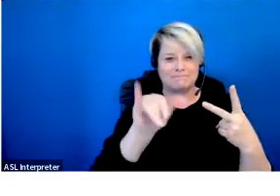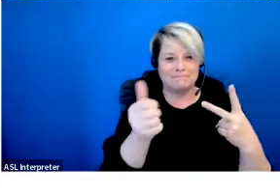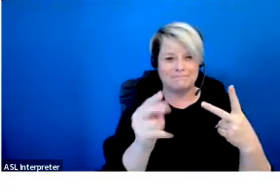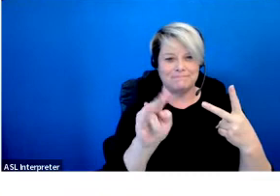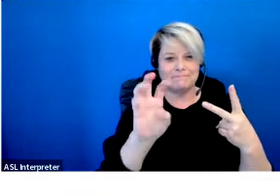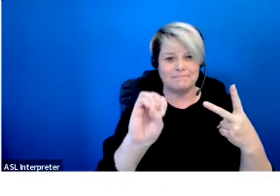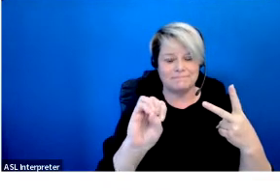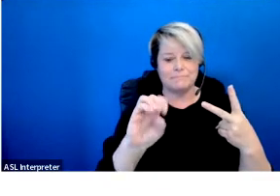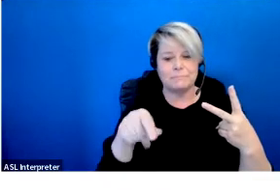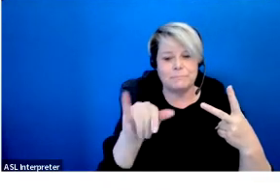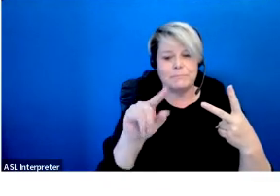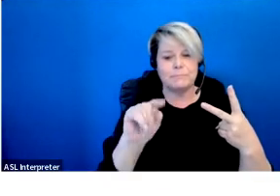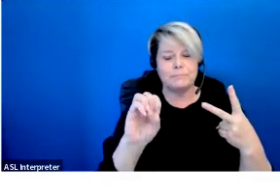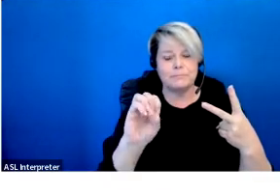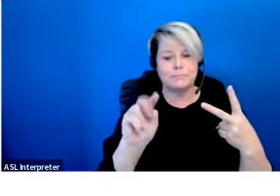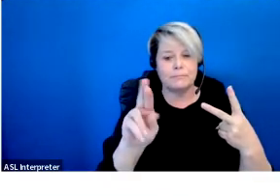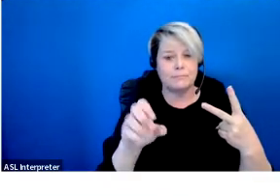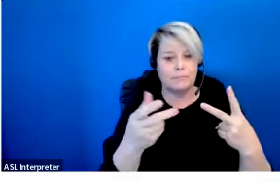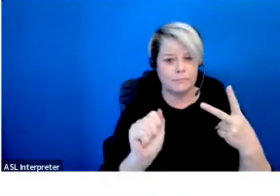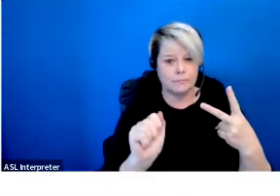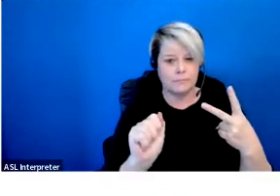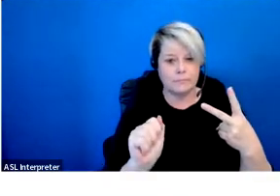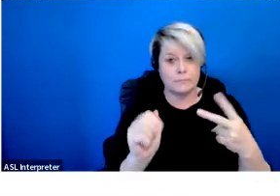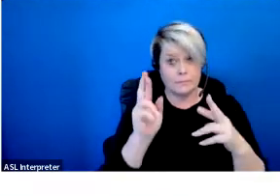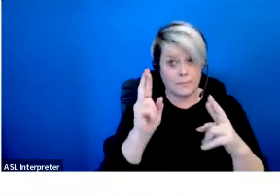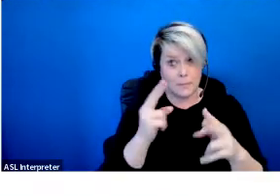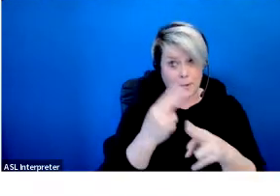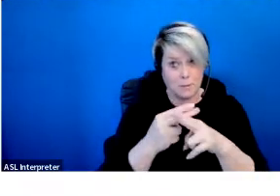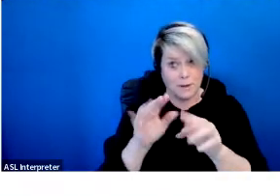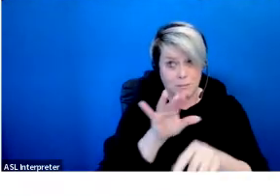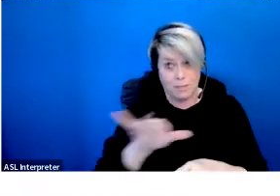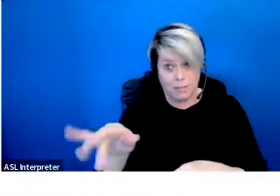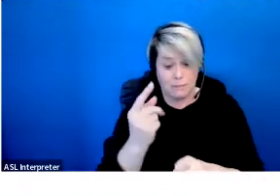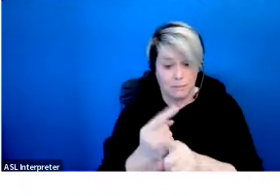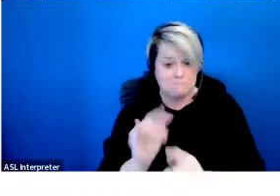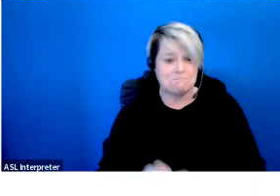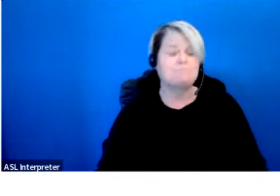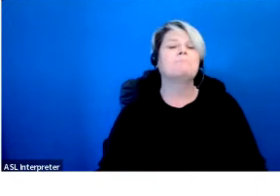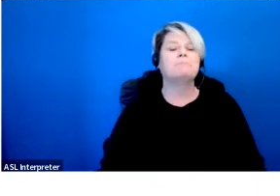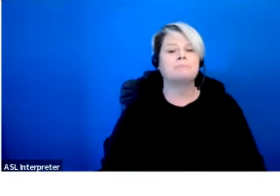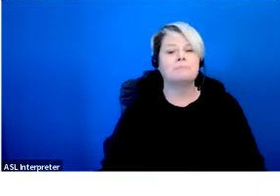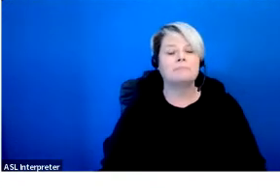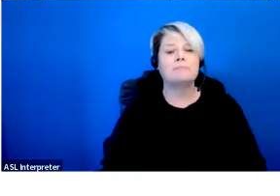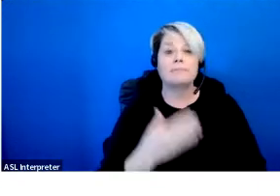interpreter Deborah and Janice. I hope I said your last name right. Also our captionist today is Teddy